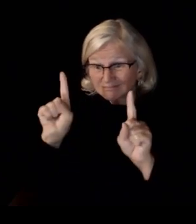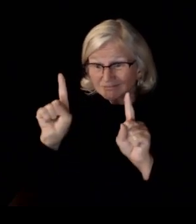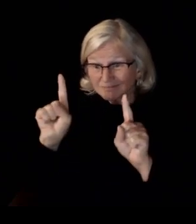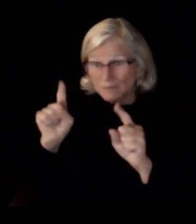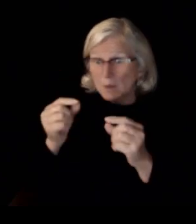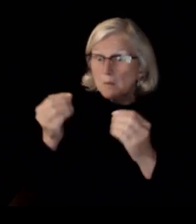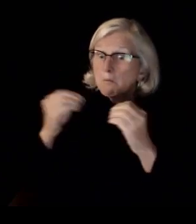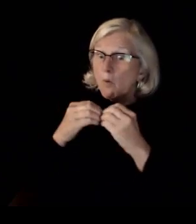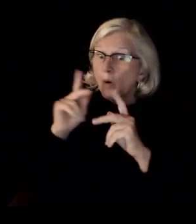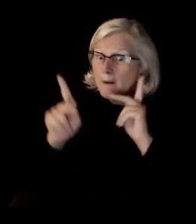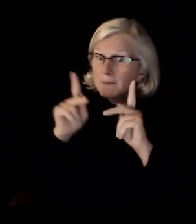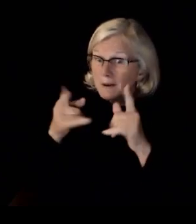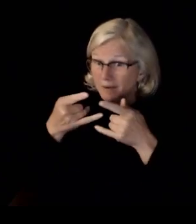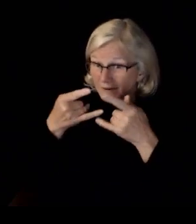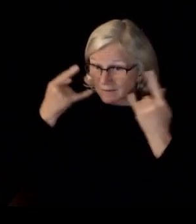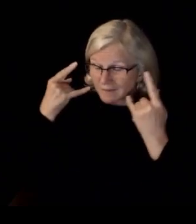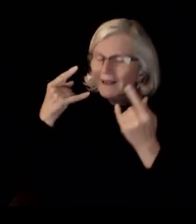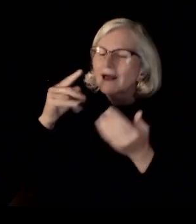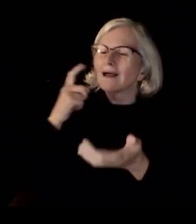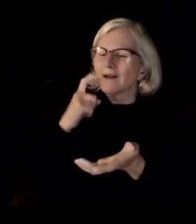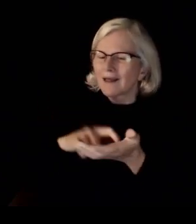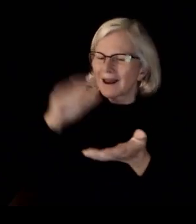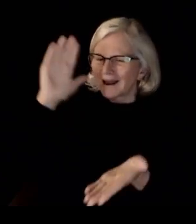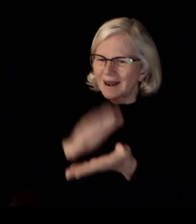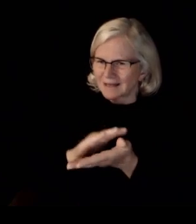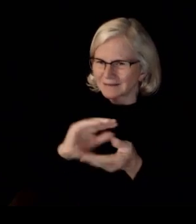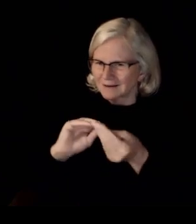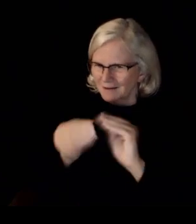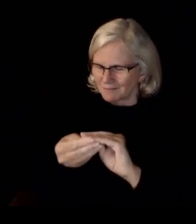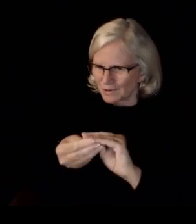without but your point is uh and also illustrates where the